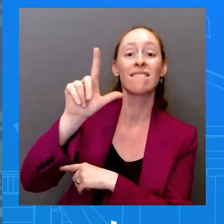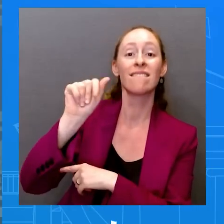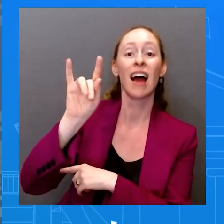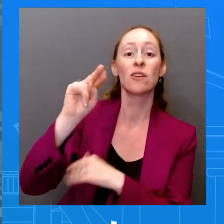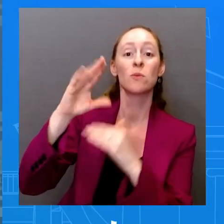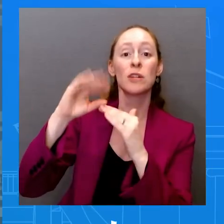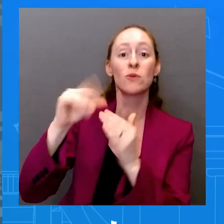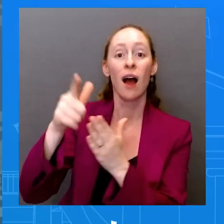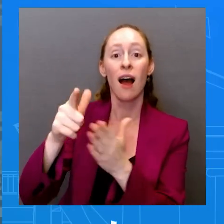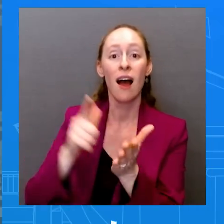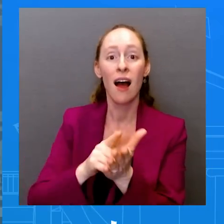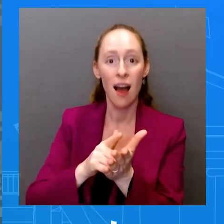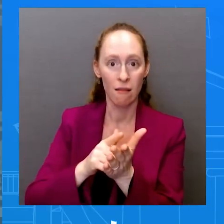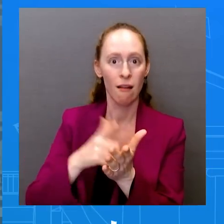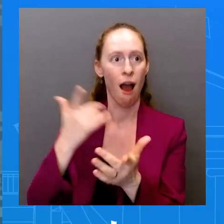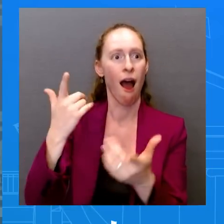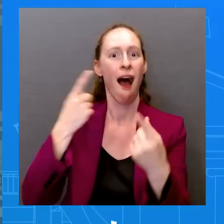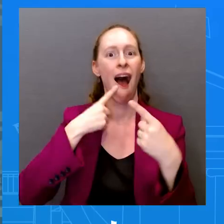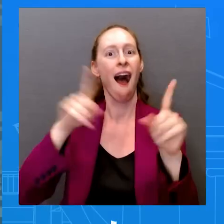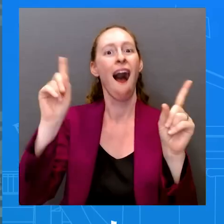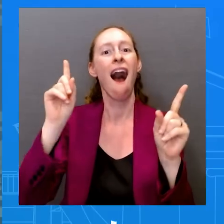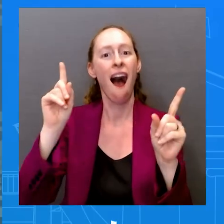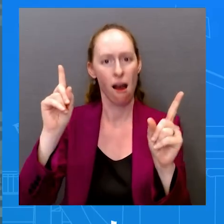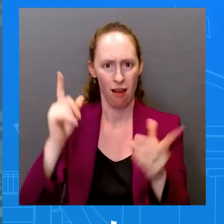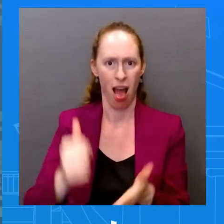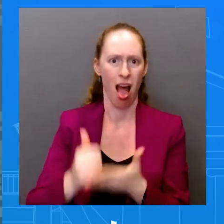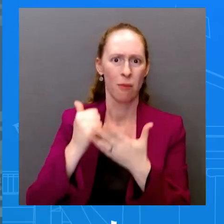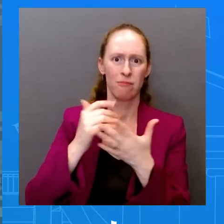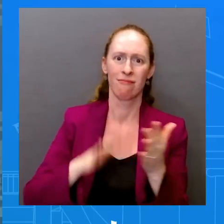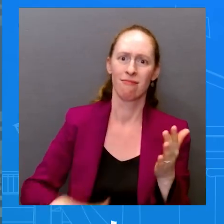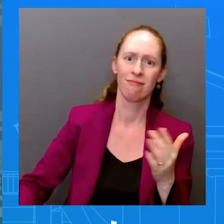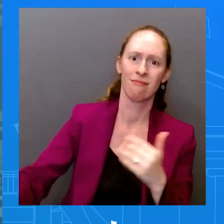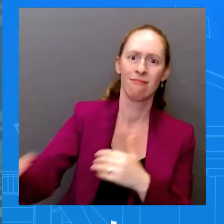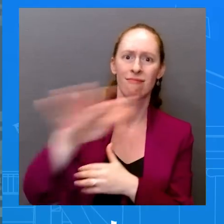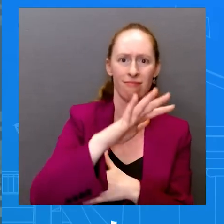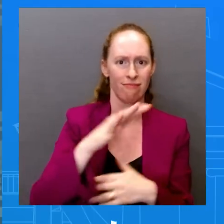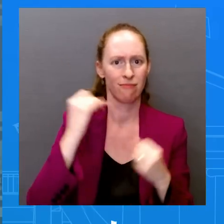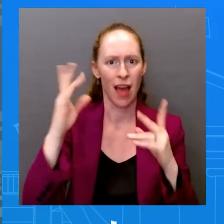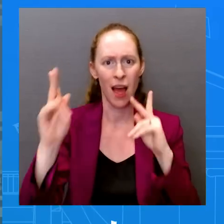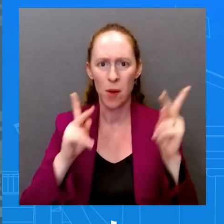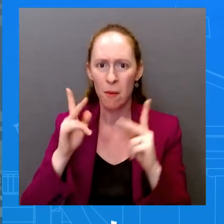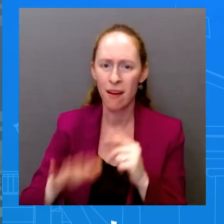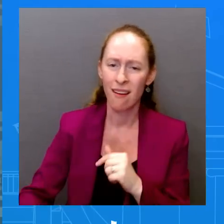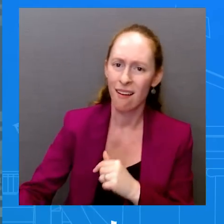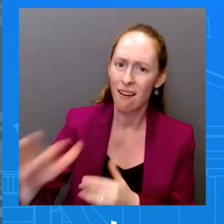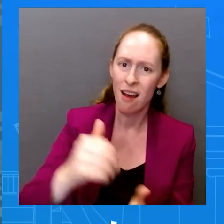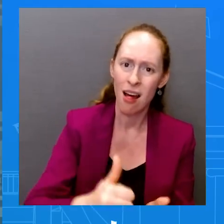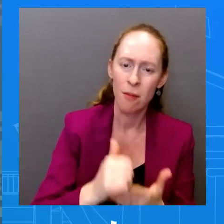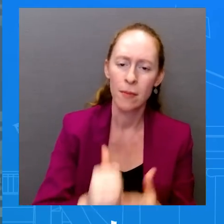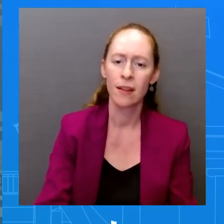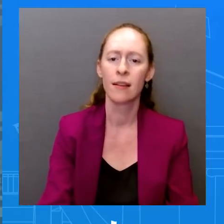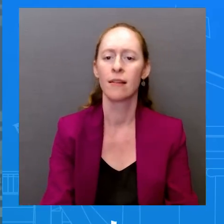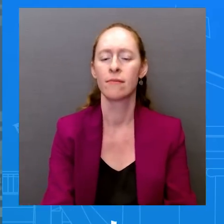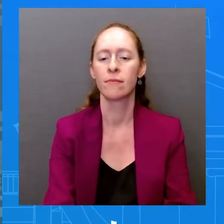are lowered for our seniors, as it relates to investment in dealing with our climate crisis, which is all incredibly important.